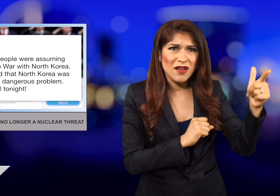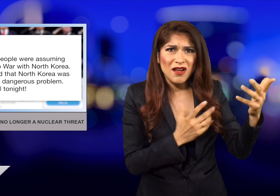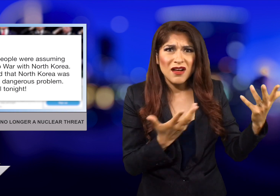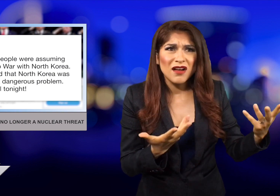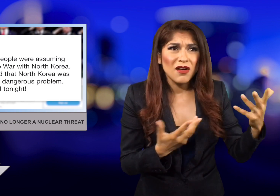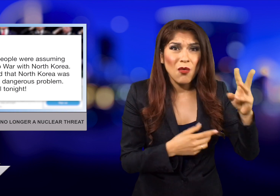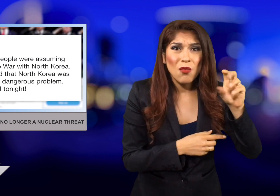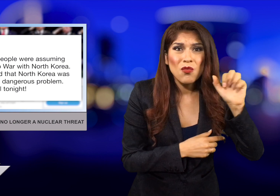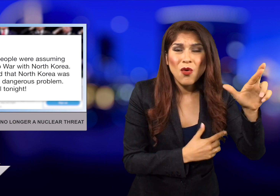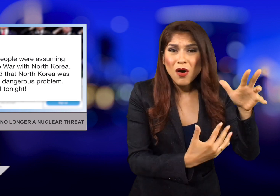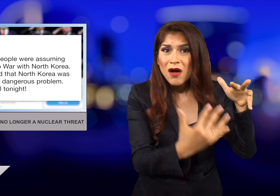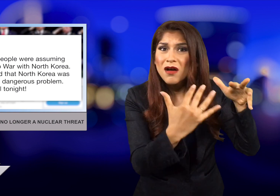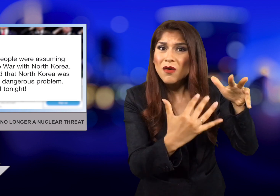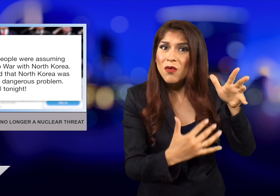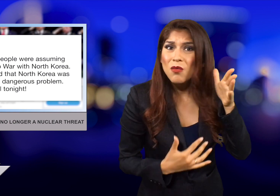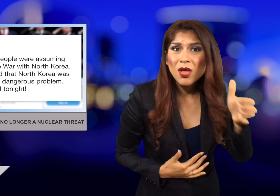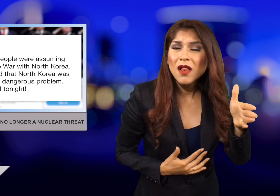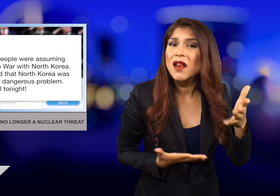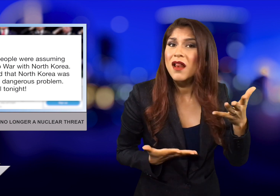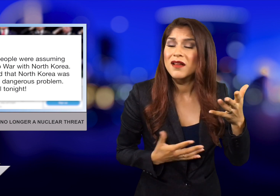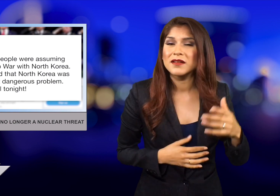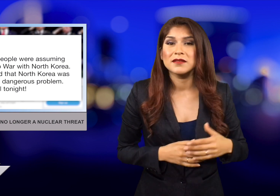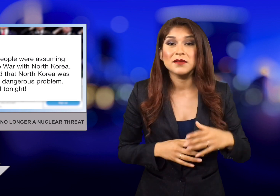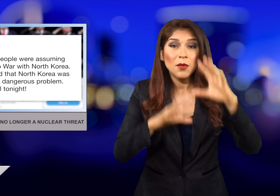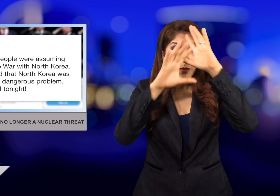to war with North Korea.